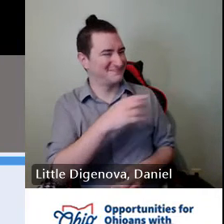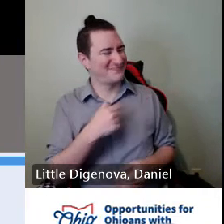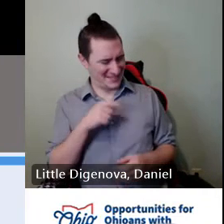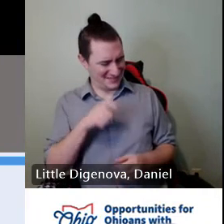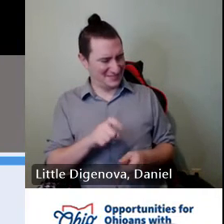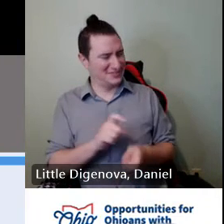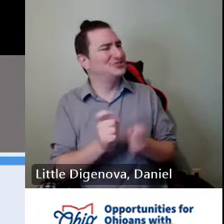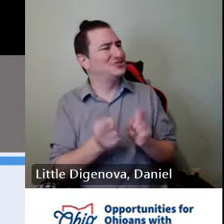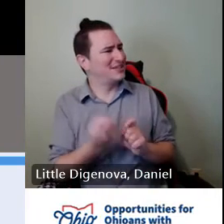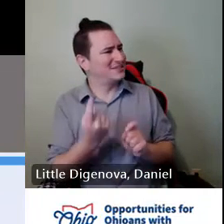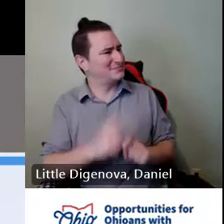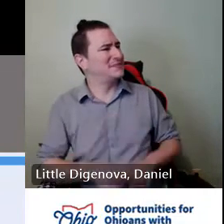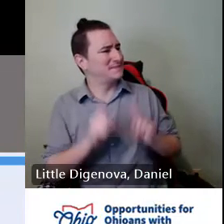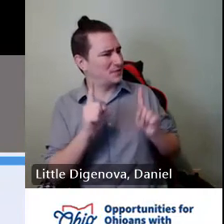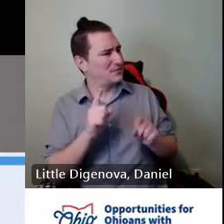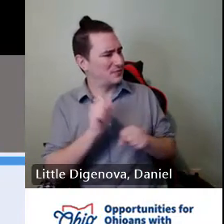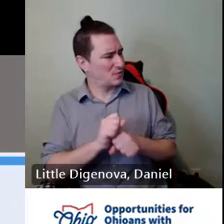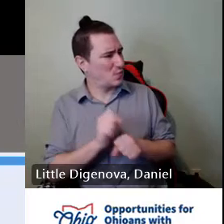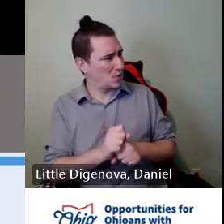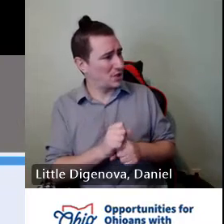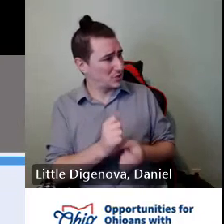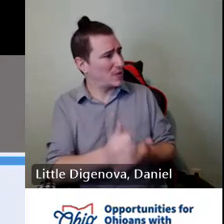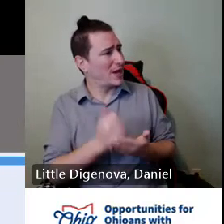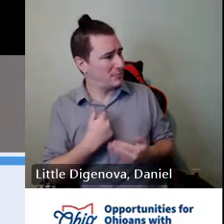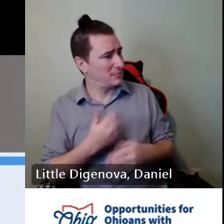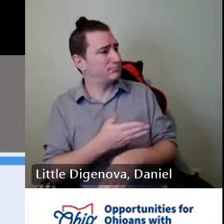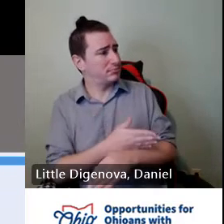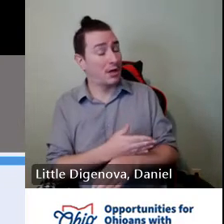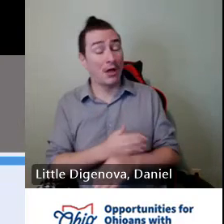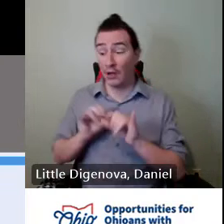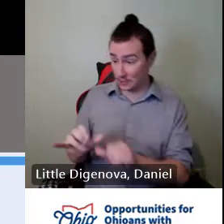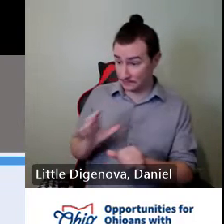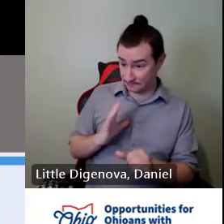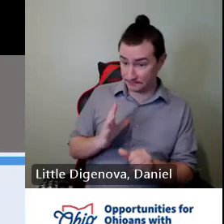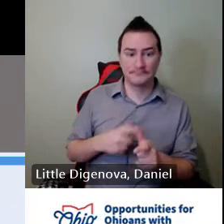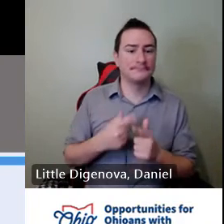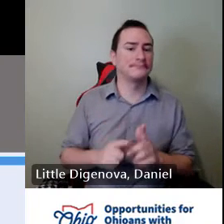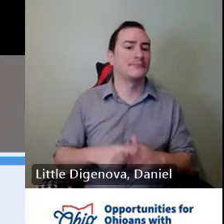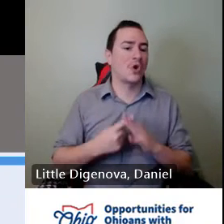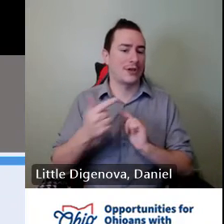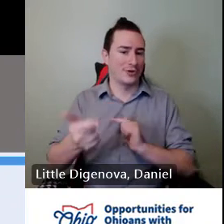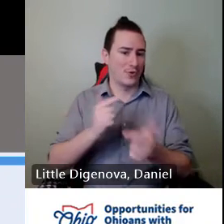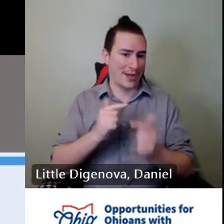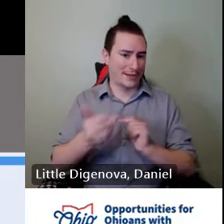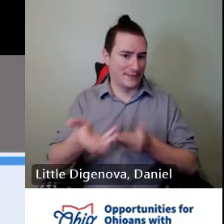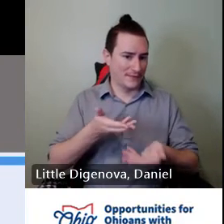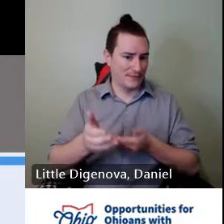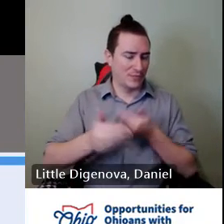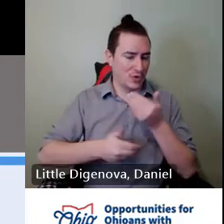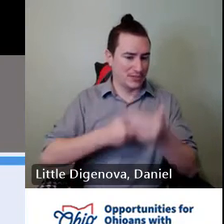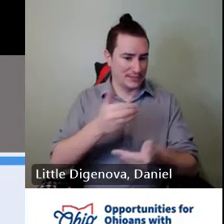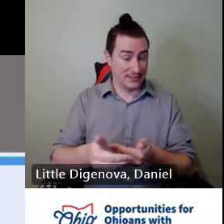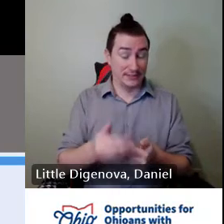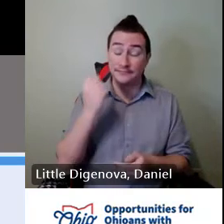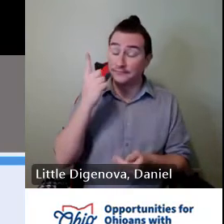the interactive process needs to begin so, this can be discussed further. This should be done in a timely manner and customarily involves